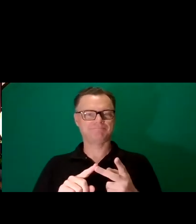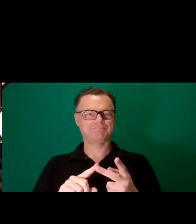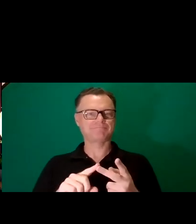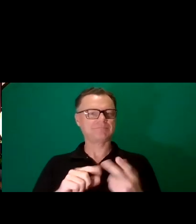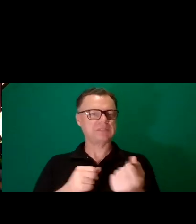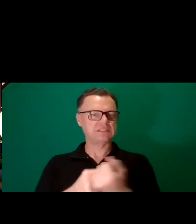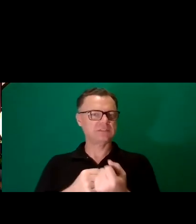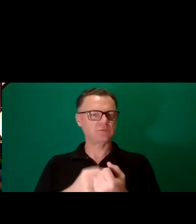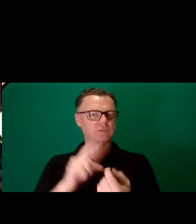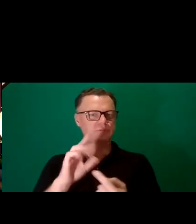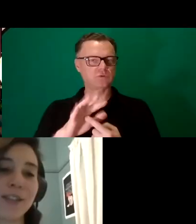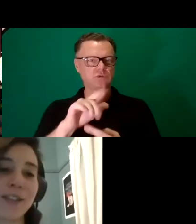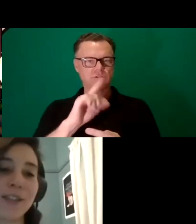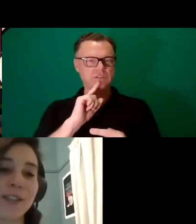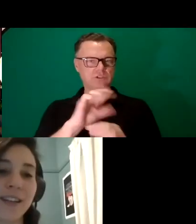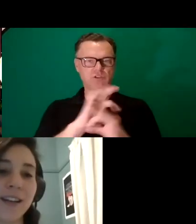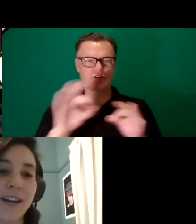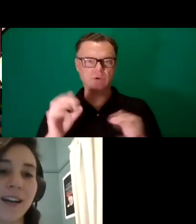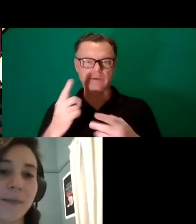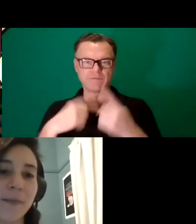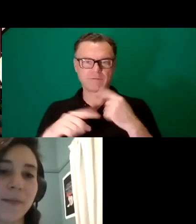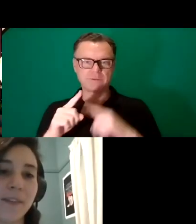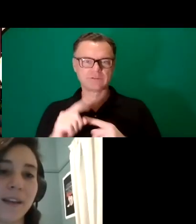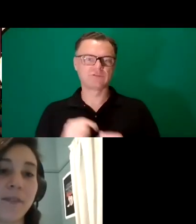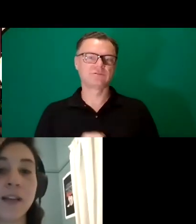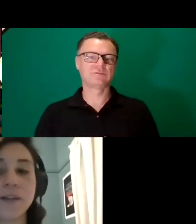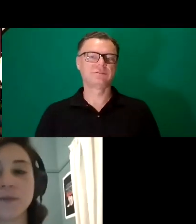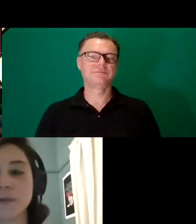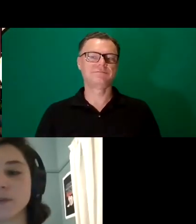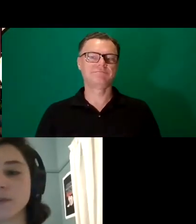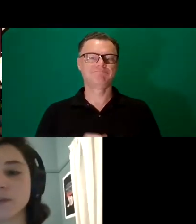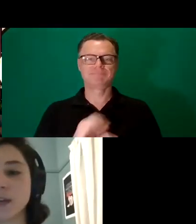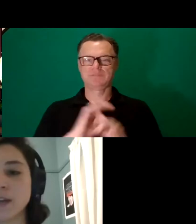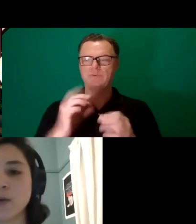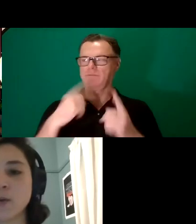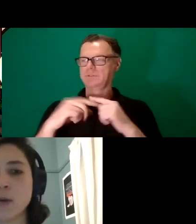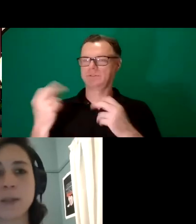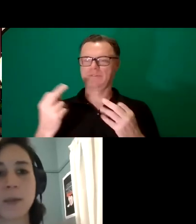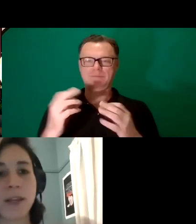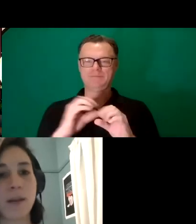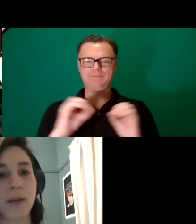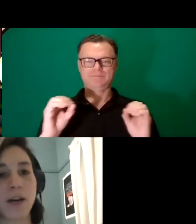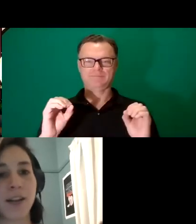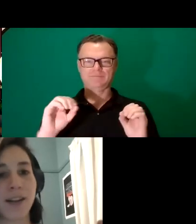because you didn't have the information available and no one was speaking about it